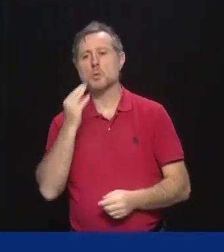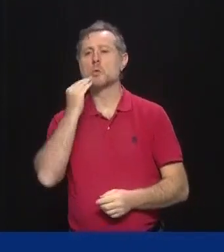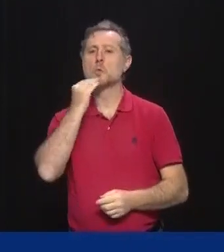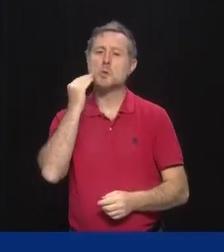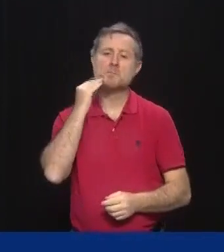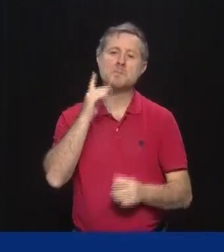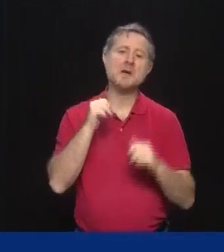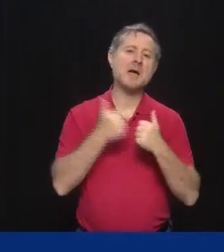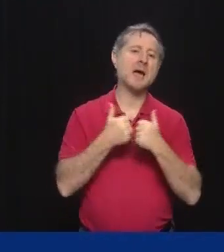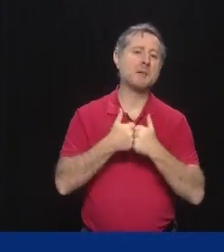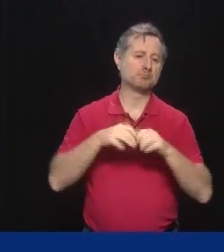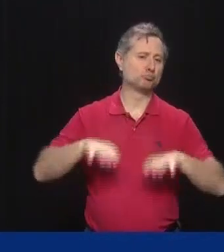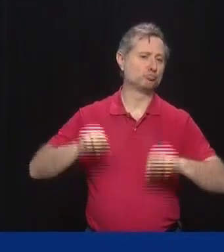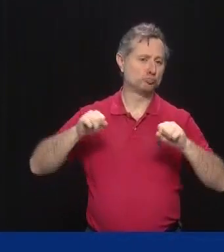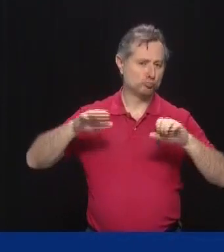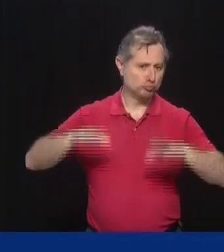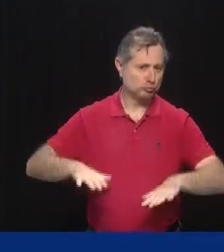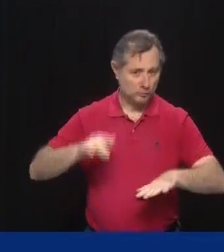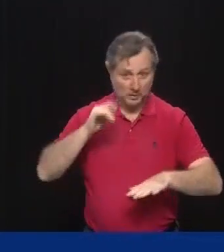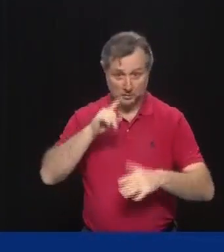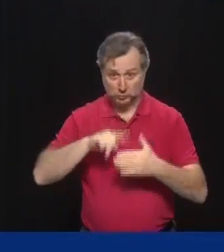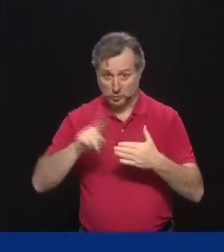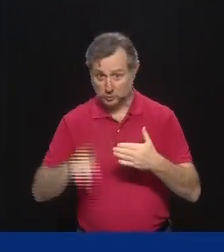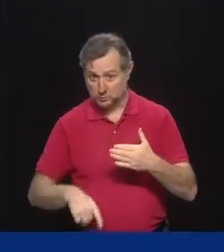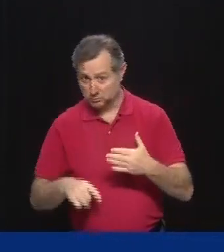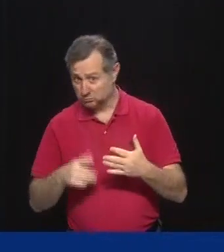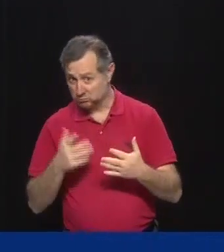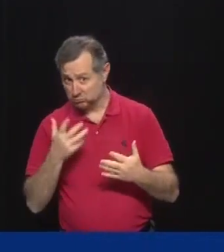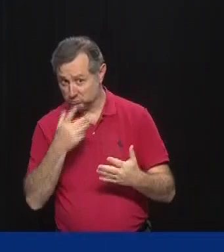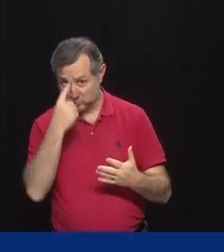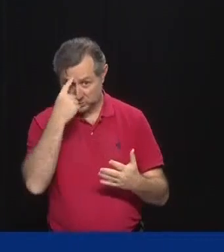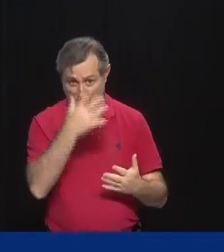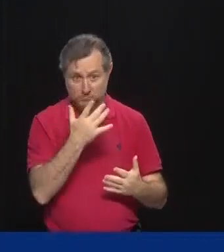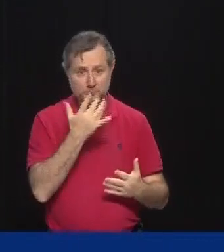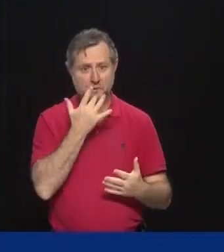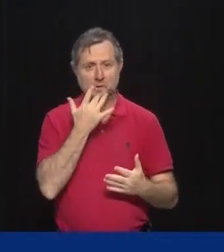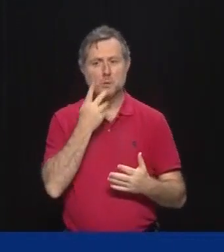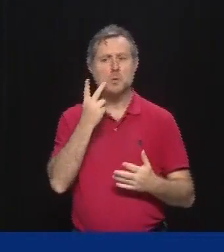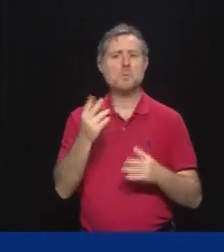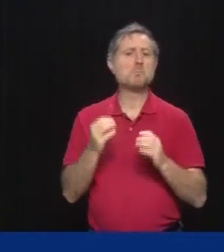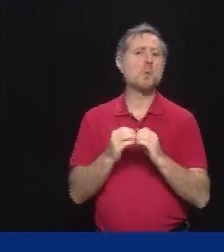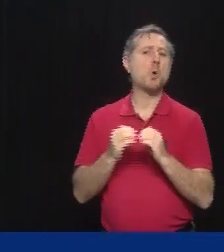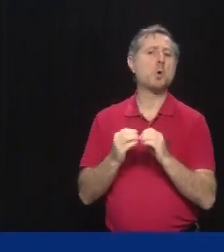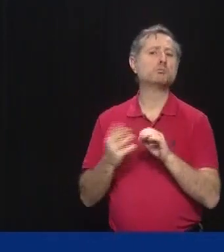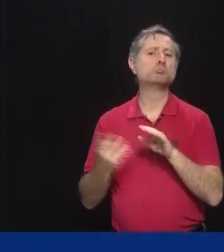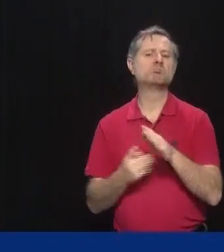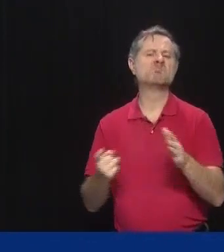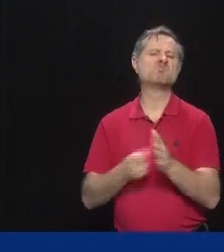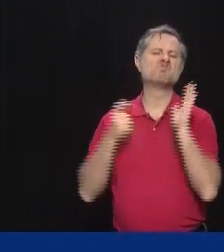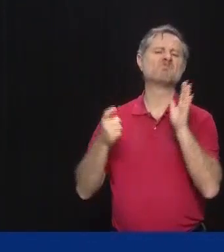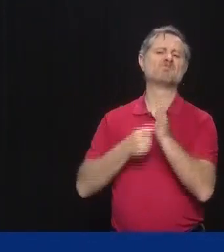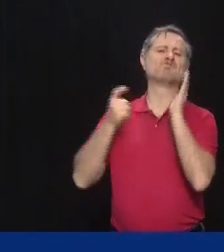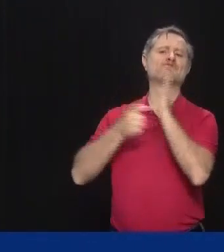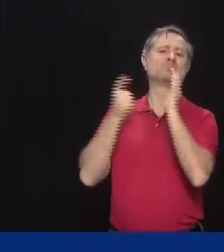INTO EFFECT AT THE END OF THIS PARTIAL VACCINATIONS WERE REQUIRED FOR THE LAST SEVERAL HOME GAMES.